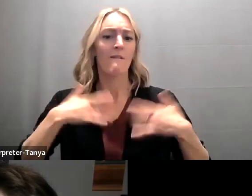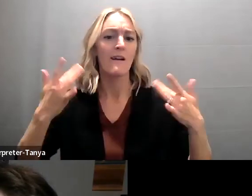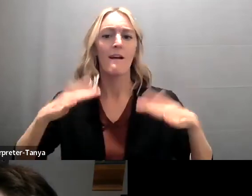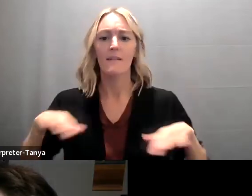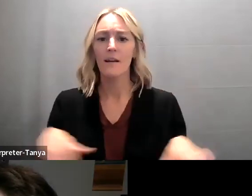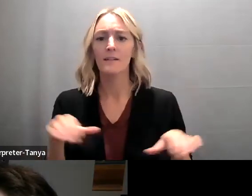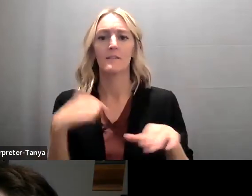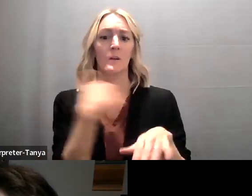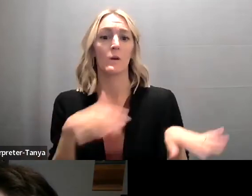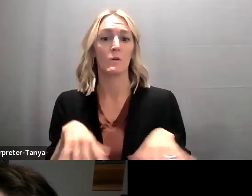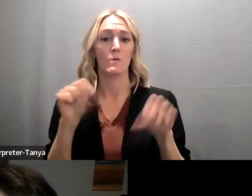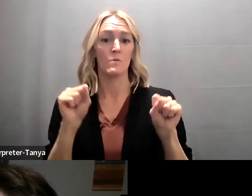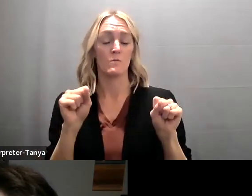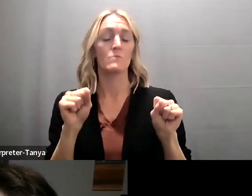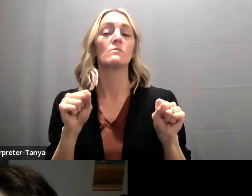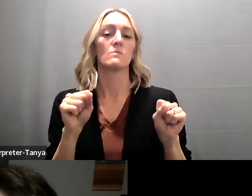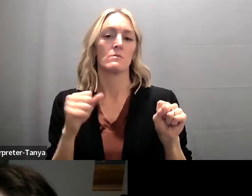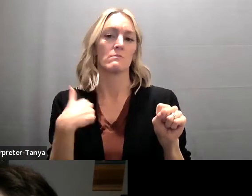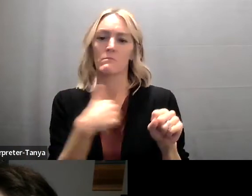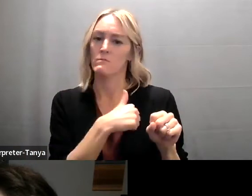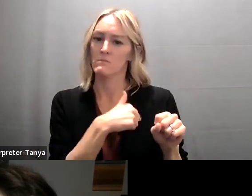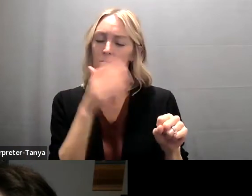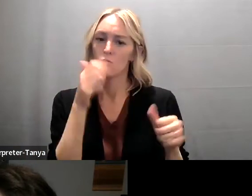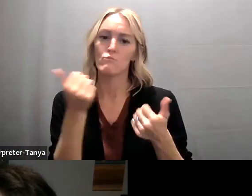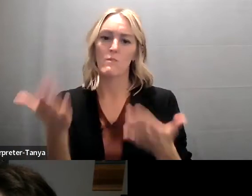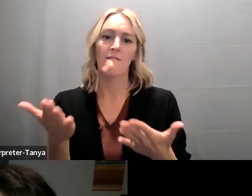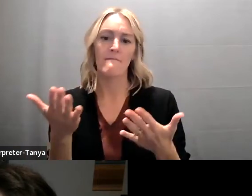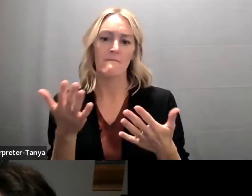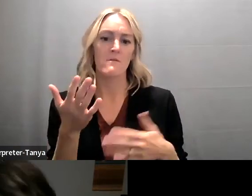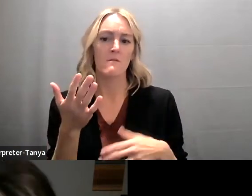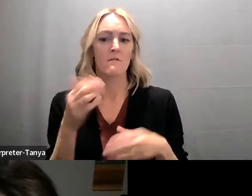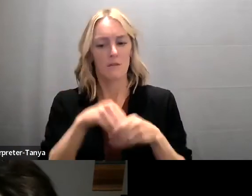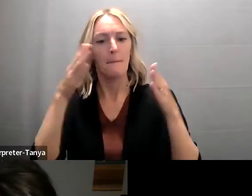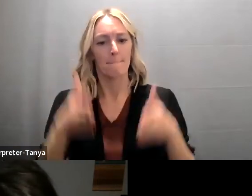hosting or conducting we also provided any on site or in person related accommodations